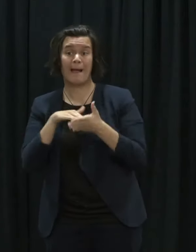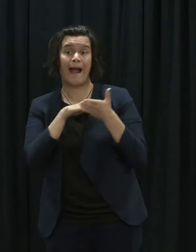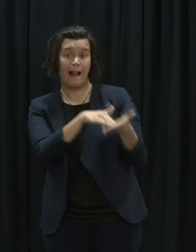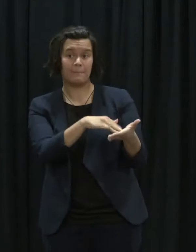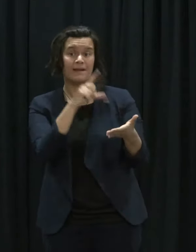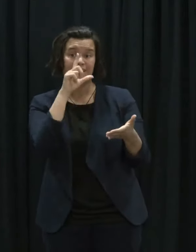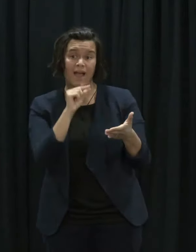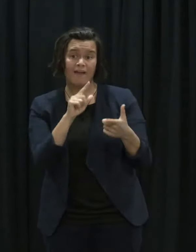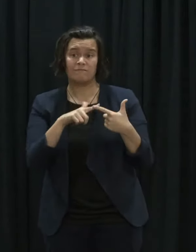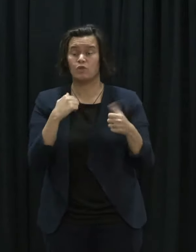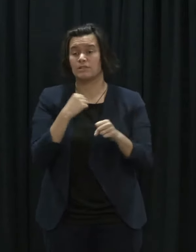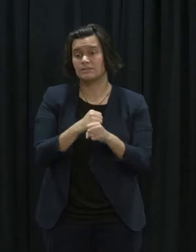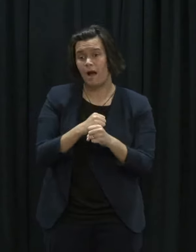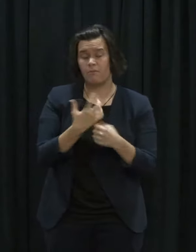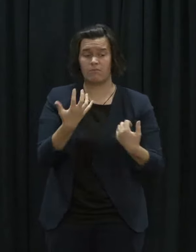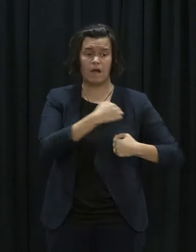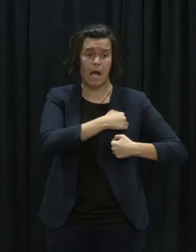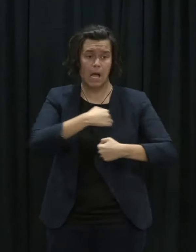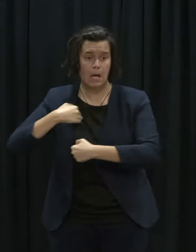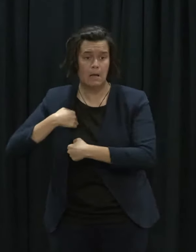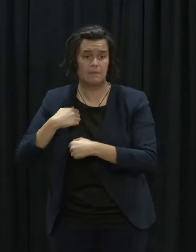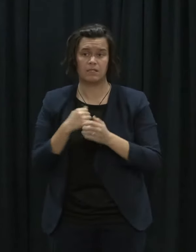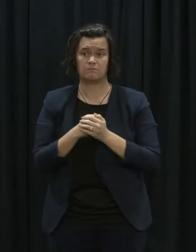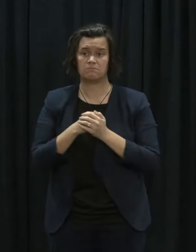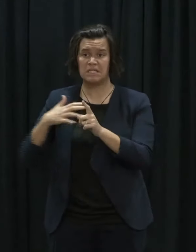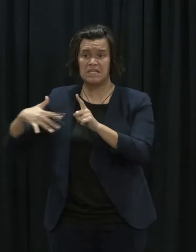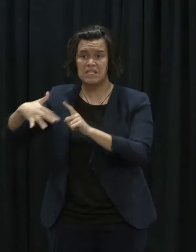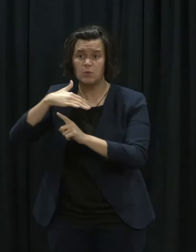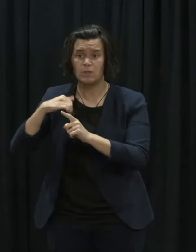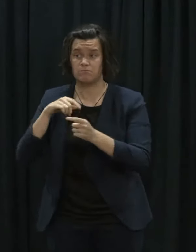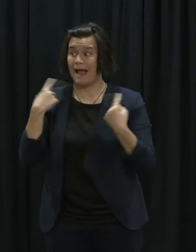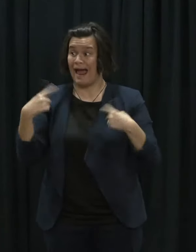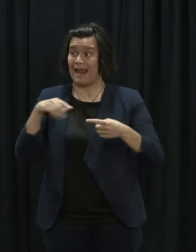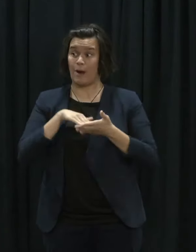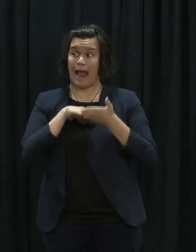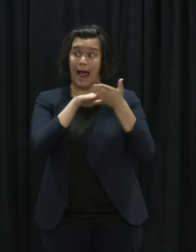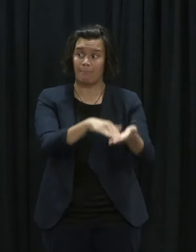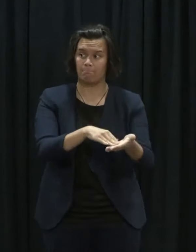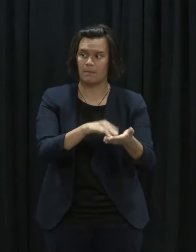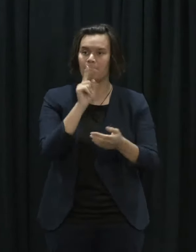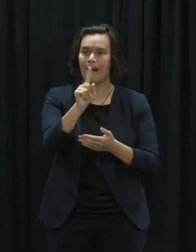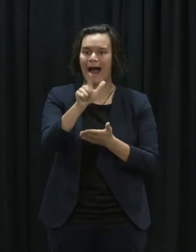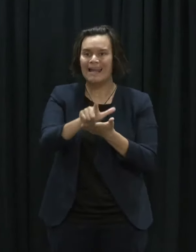those compliance checks like